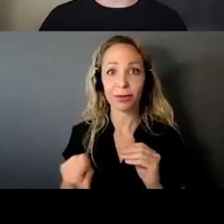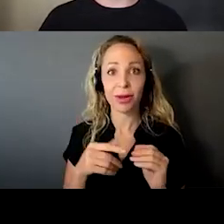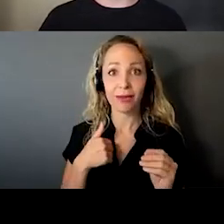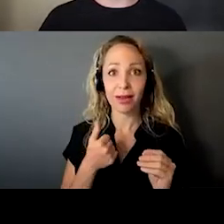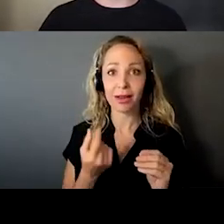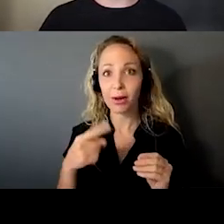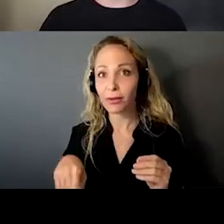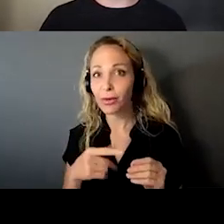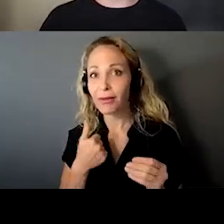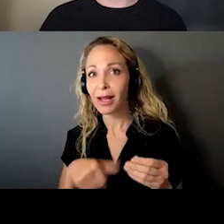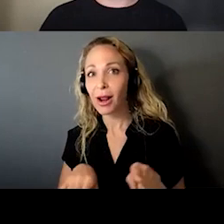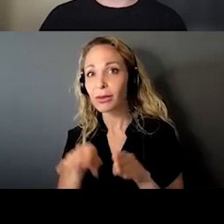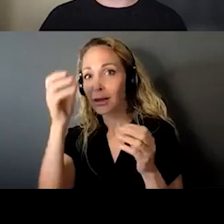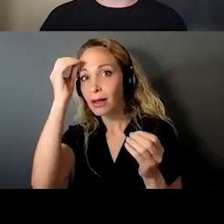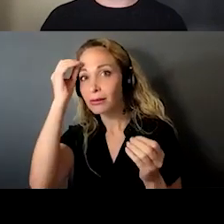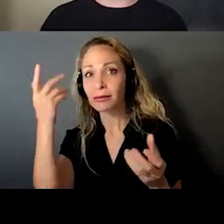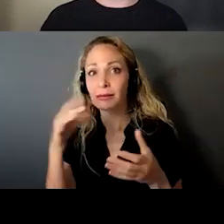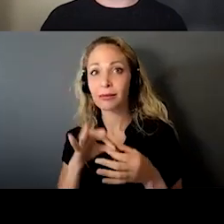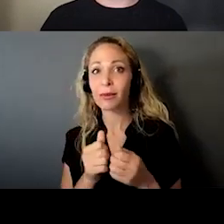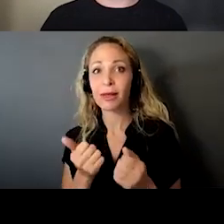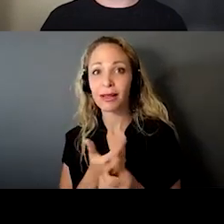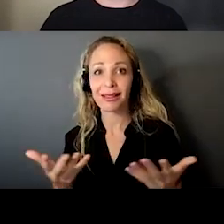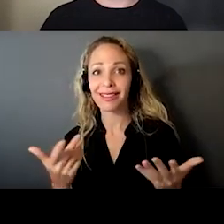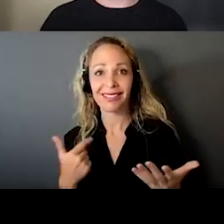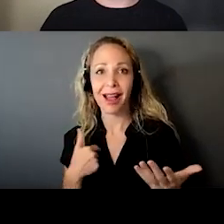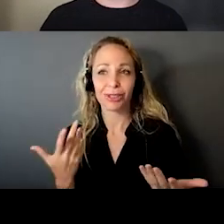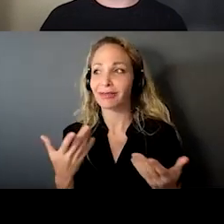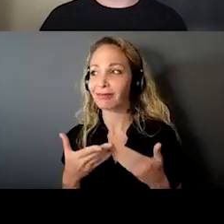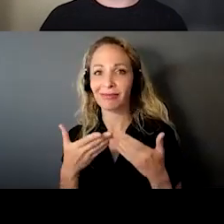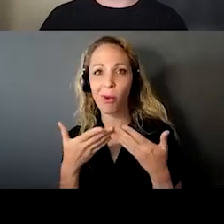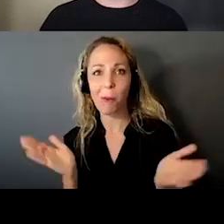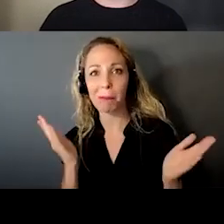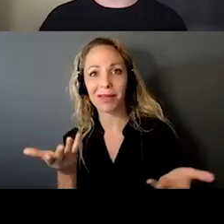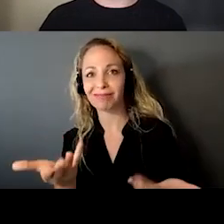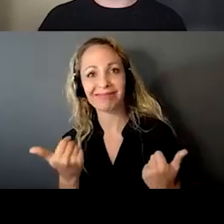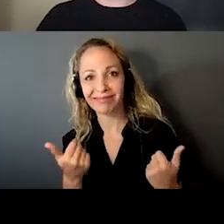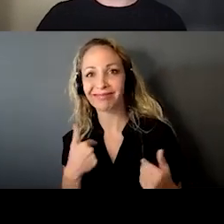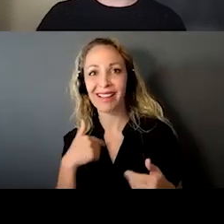I AM VERY OPEN, I WILL GO AROUND -- DAX, ANY THOUGHTS?